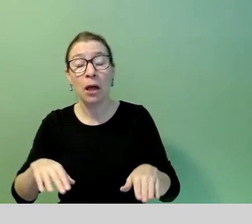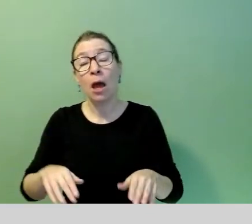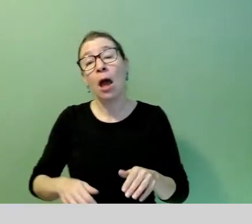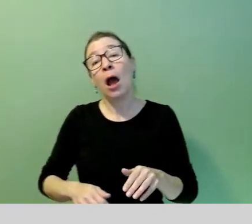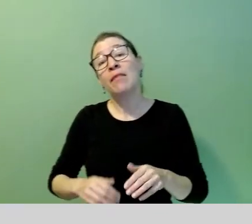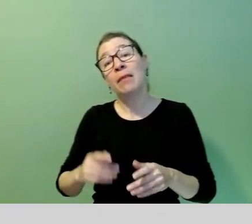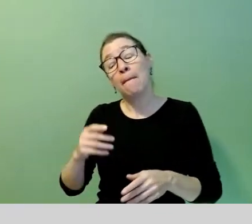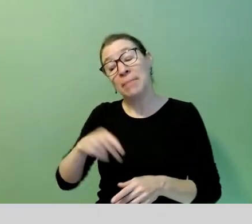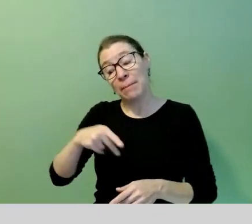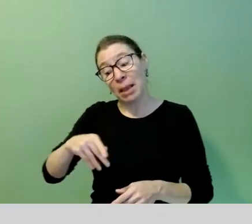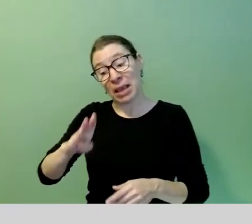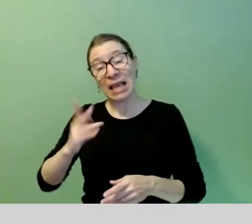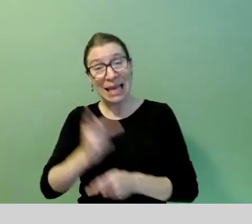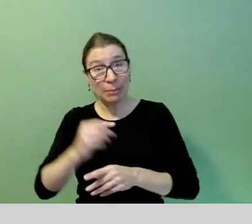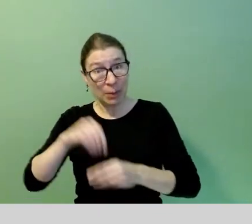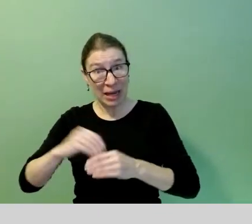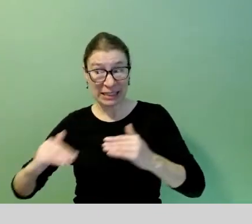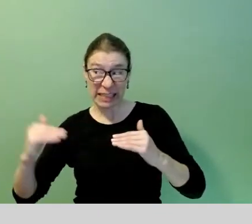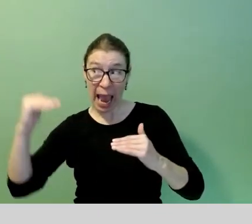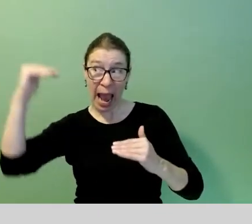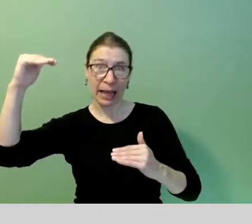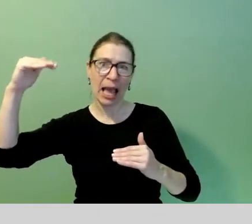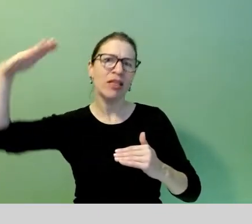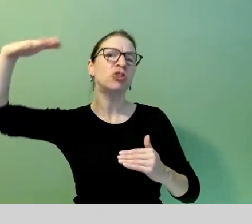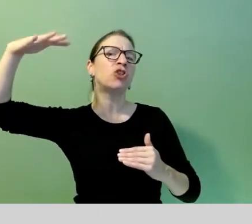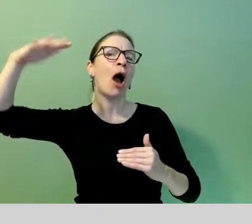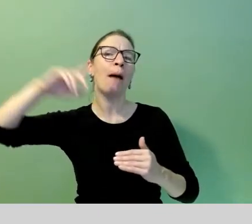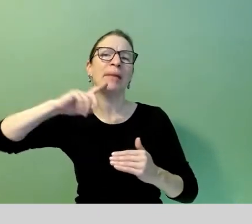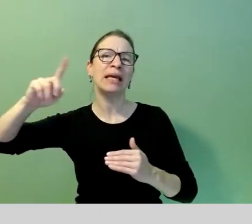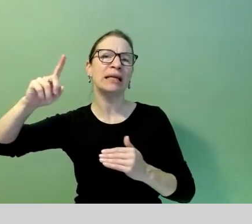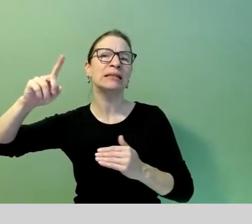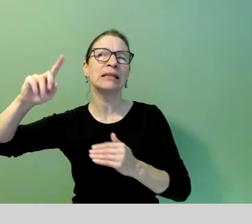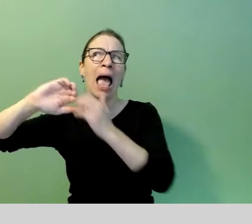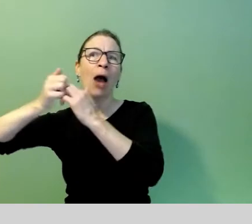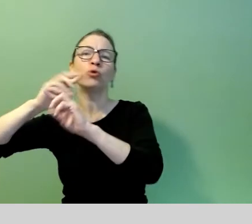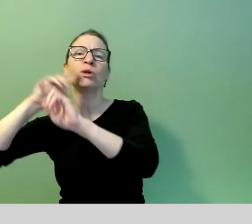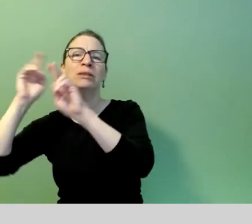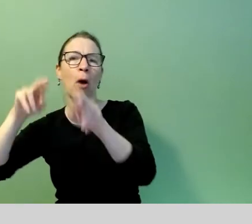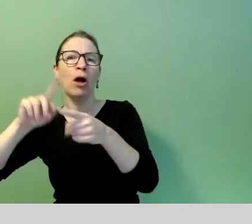is allowed to respond to events. To demonstrate using events, let's actually refactor this scene.